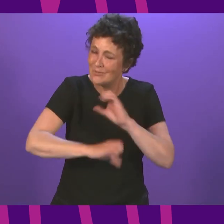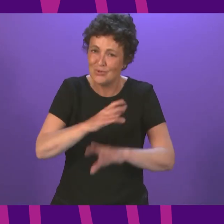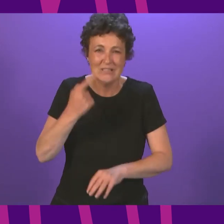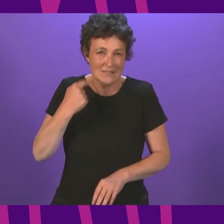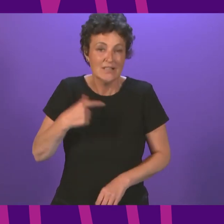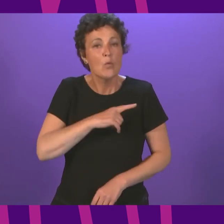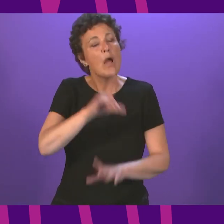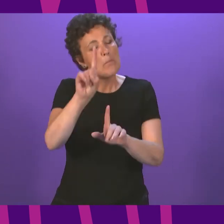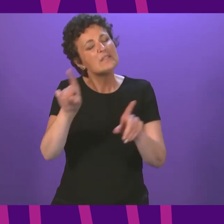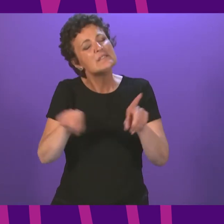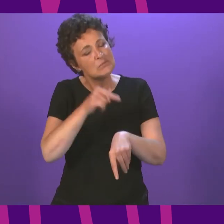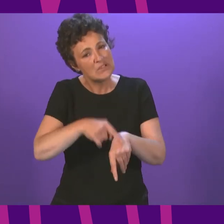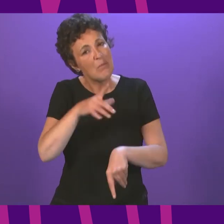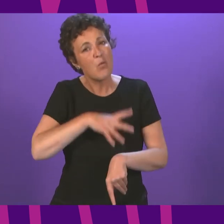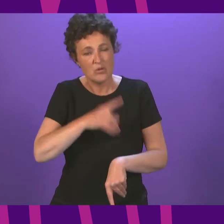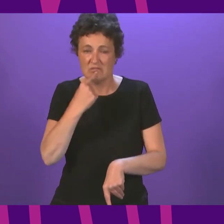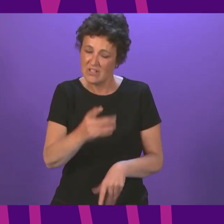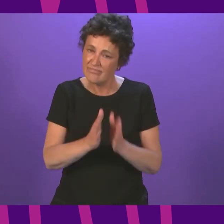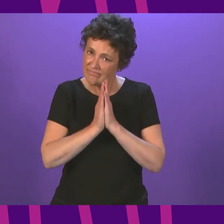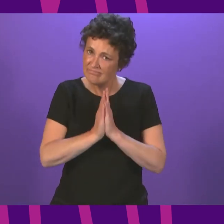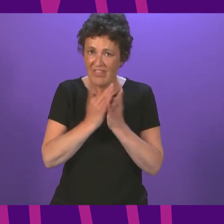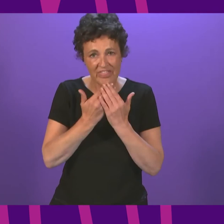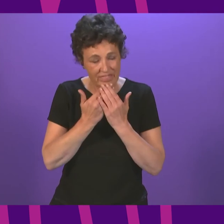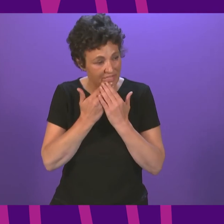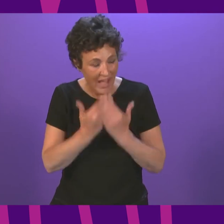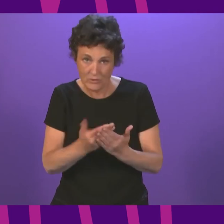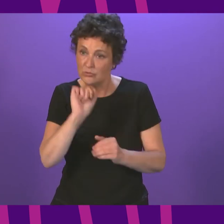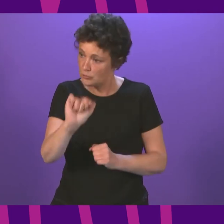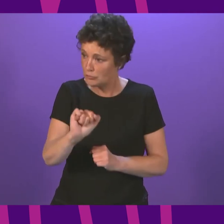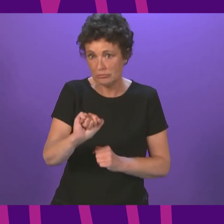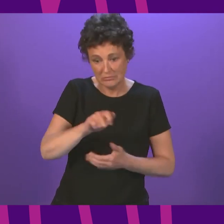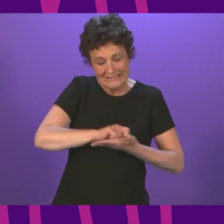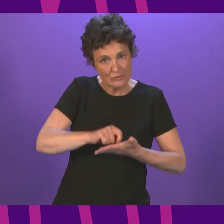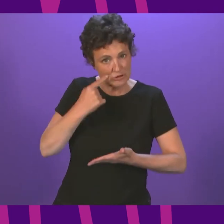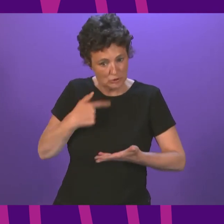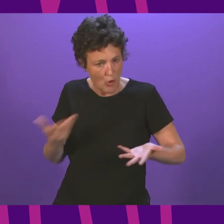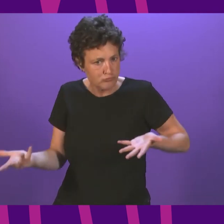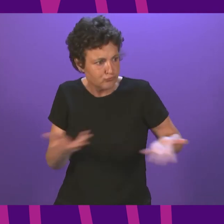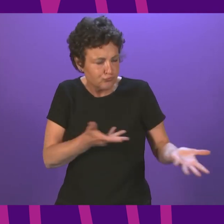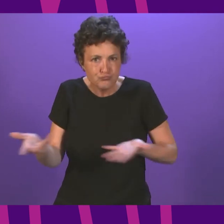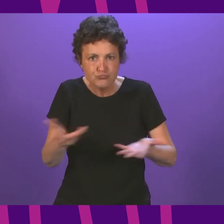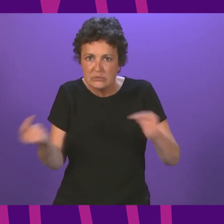the cabinet secretary for our exchange yesterday to clarify the easing of restrictions as it